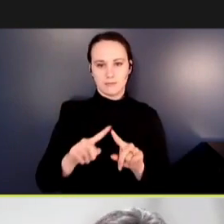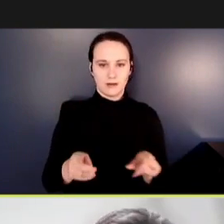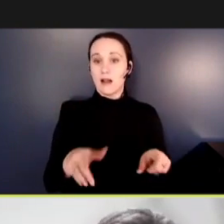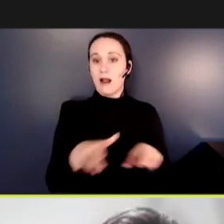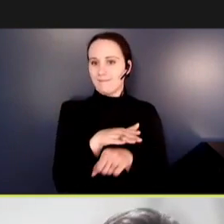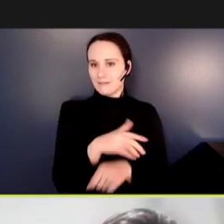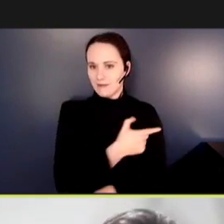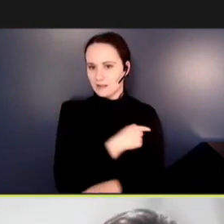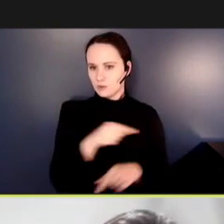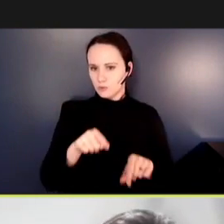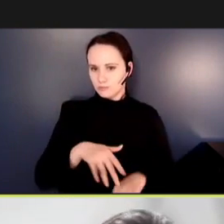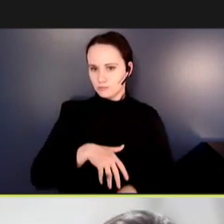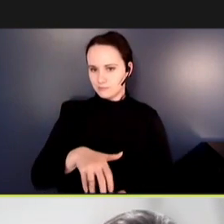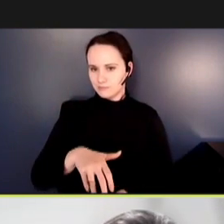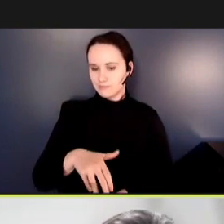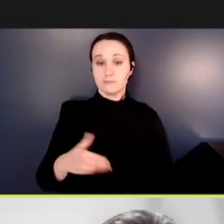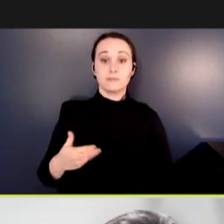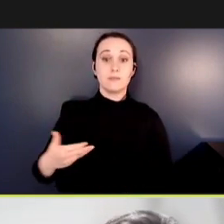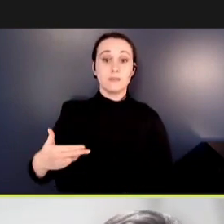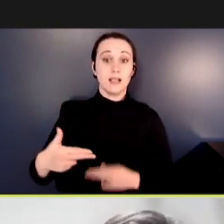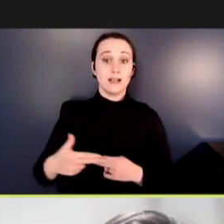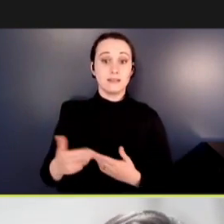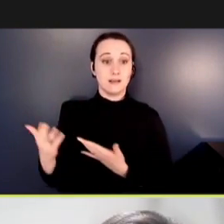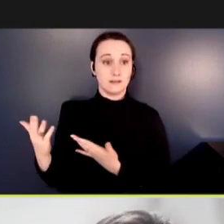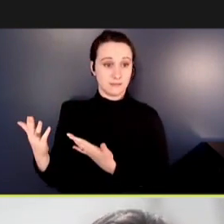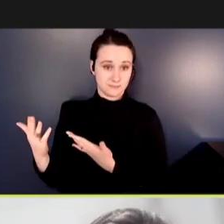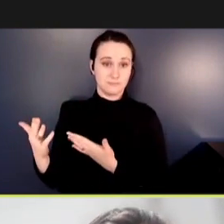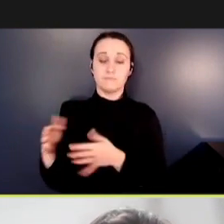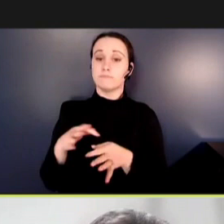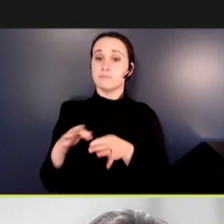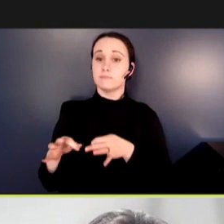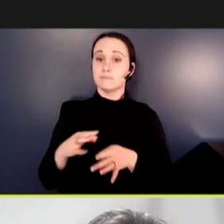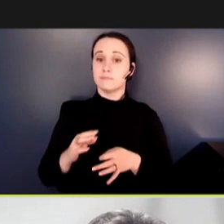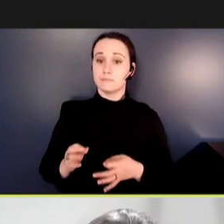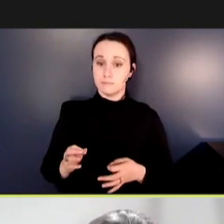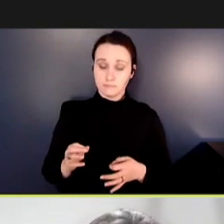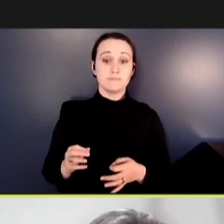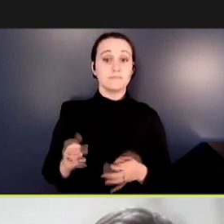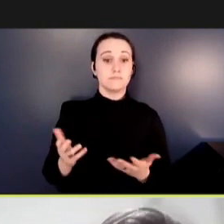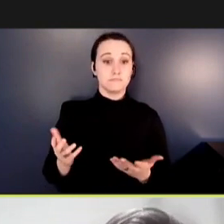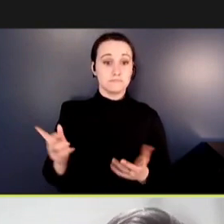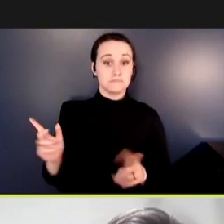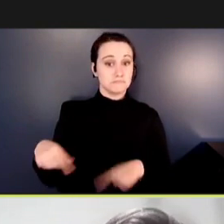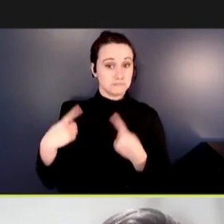The next slide is to tell you that there have been already studies that have looked